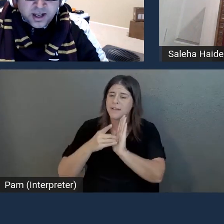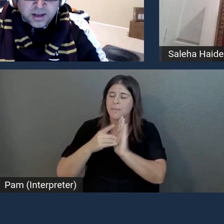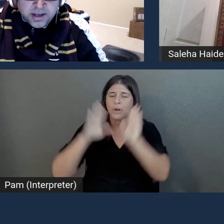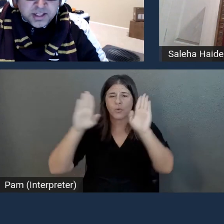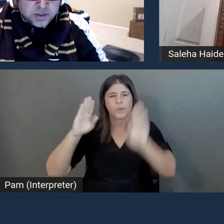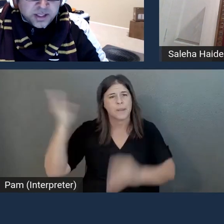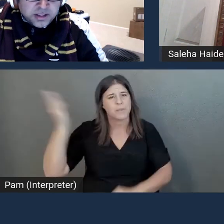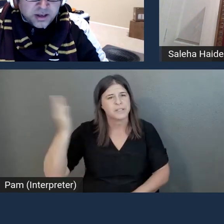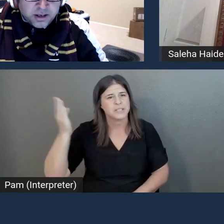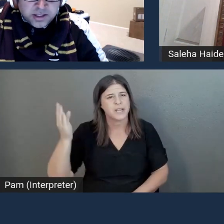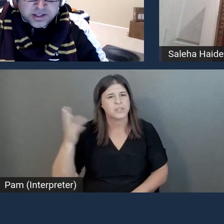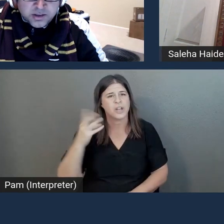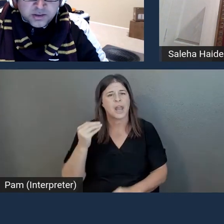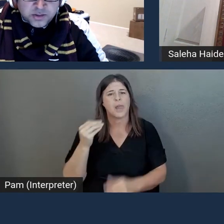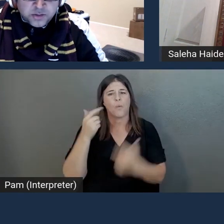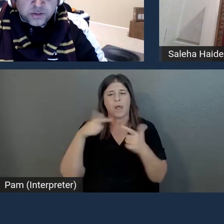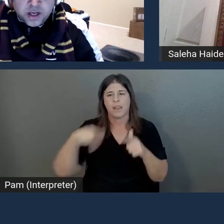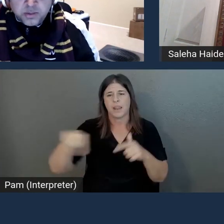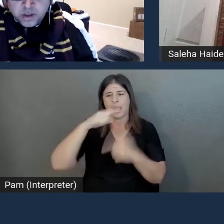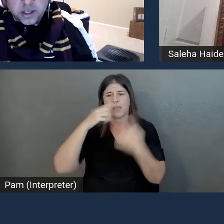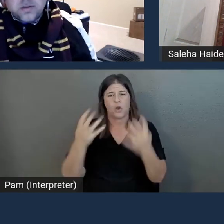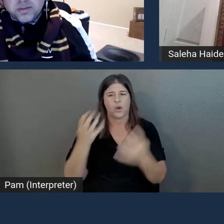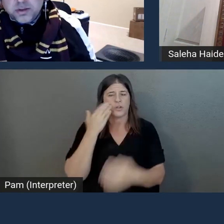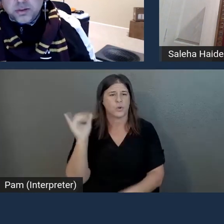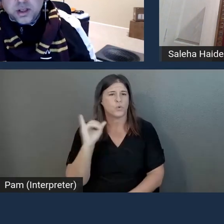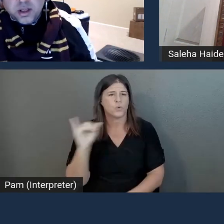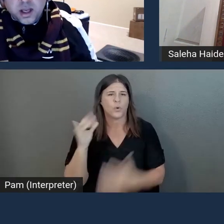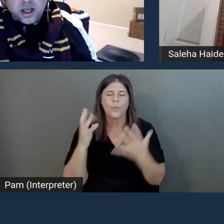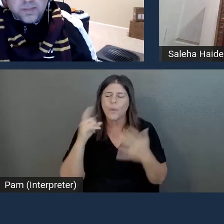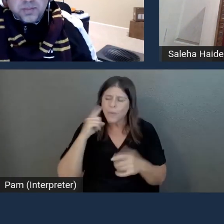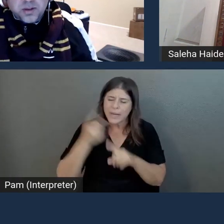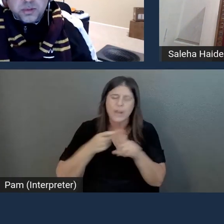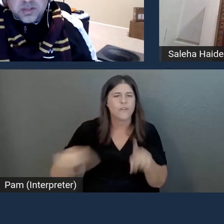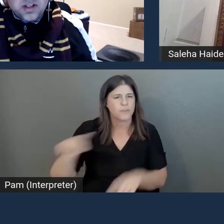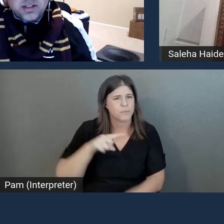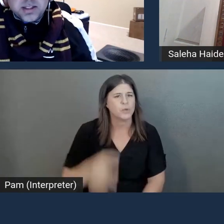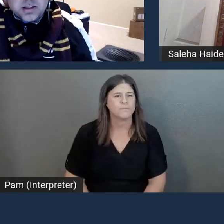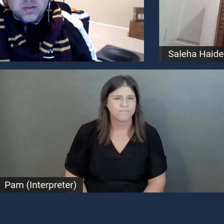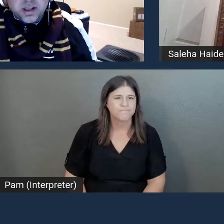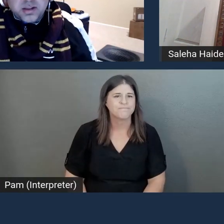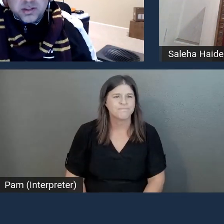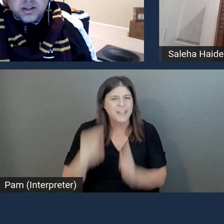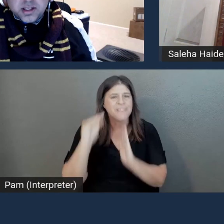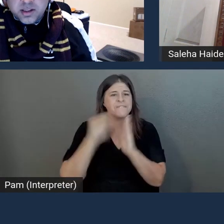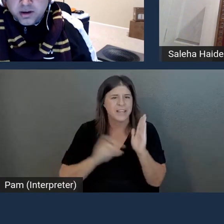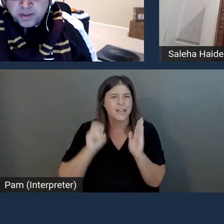And I just want to let the audience know too, we want to hear from you, please fill out that survey, there's a link there.